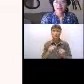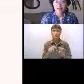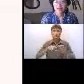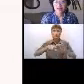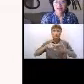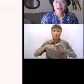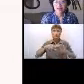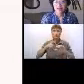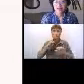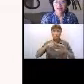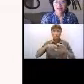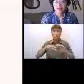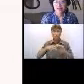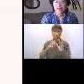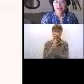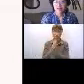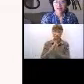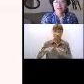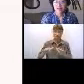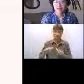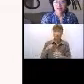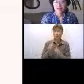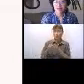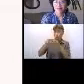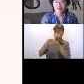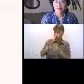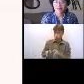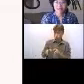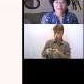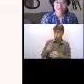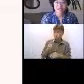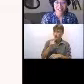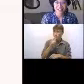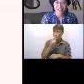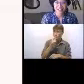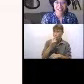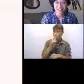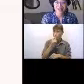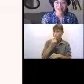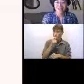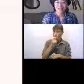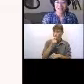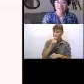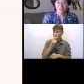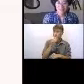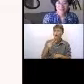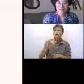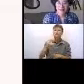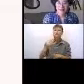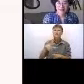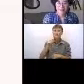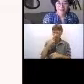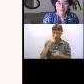Do you want to read out what's in the chat? Yeah, so I see that so Patti had said it is